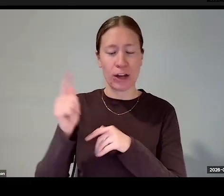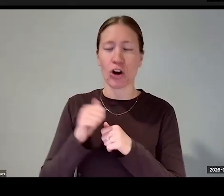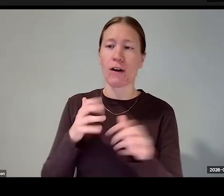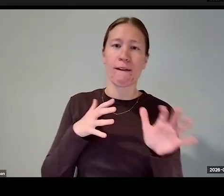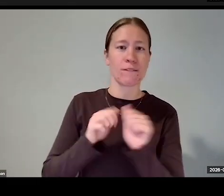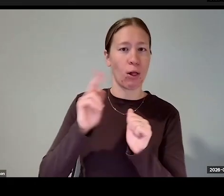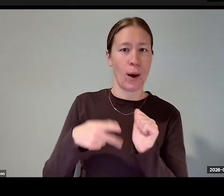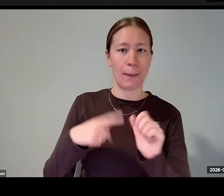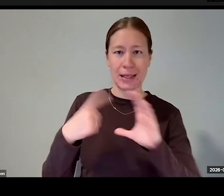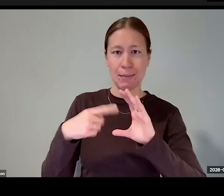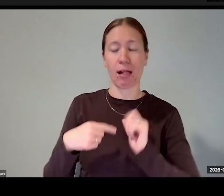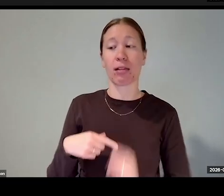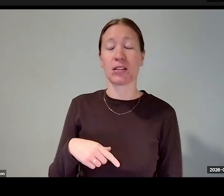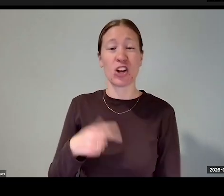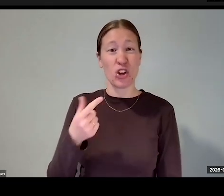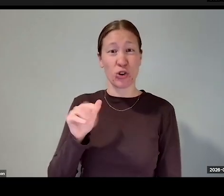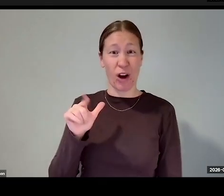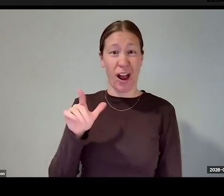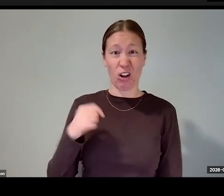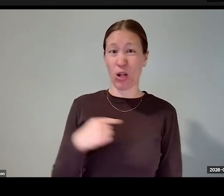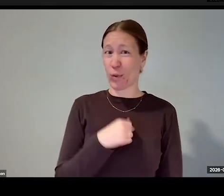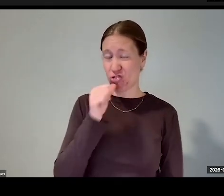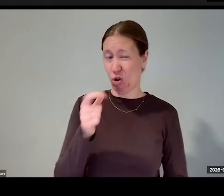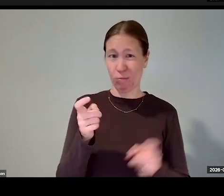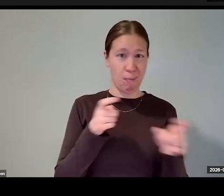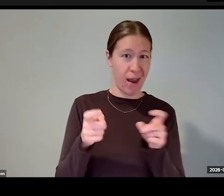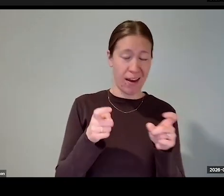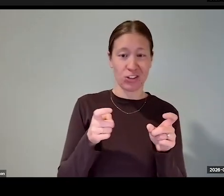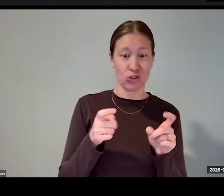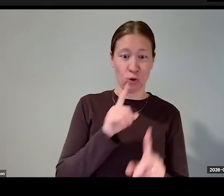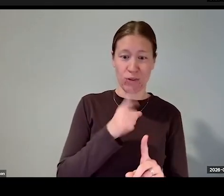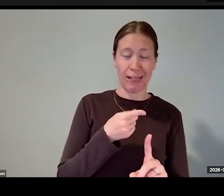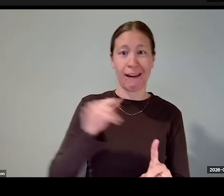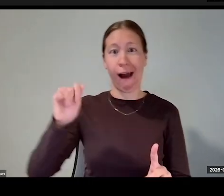This is not a product that we manage, so they're the ones that have been in touch with Grackle about this change,